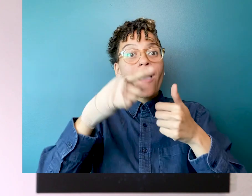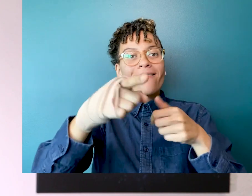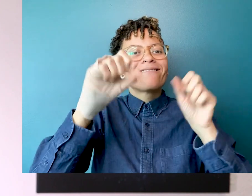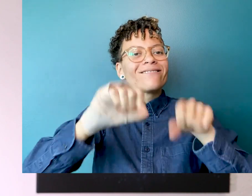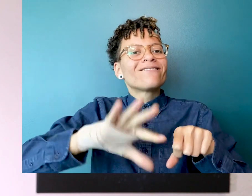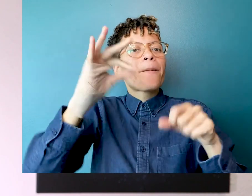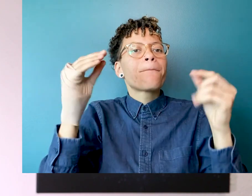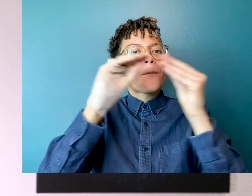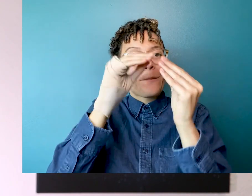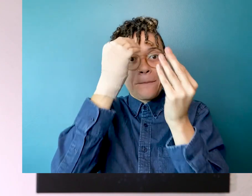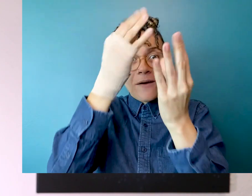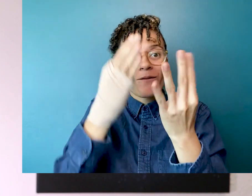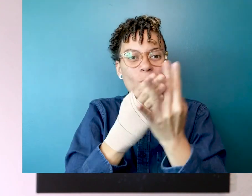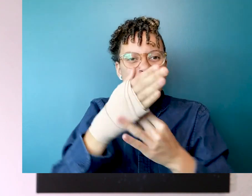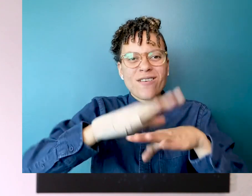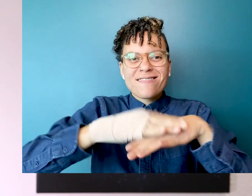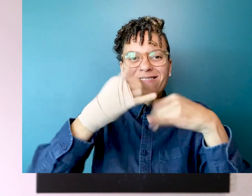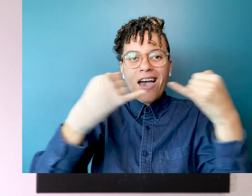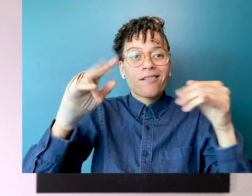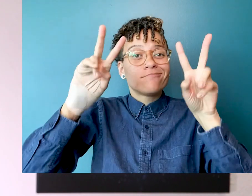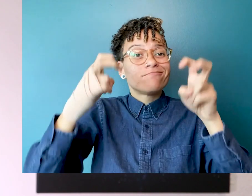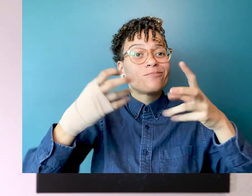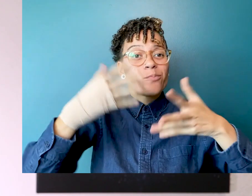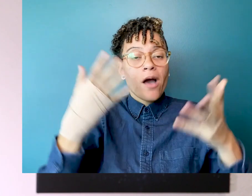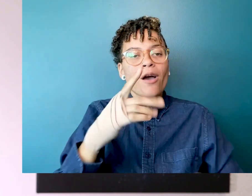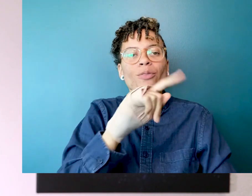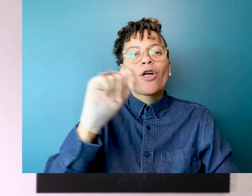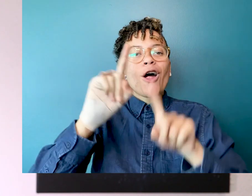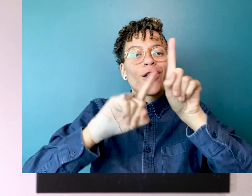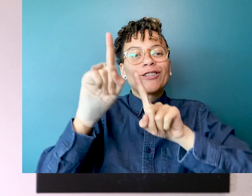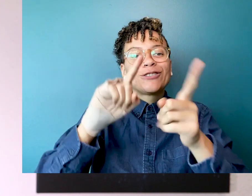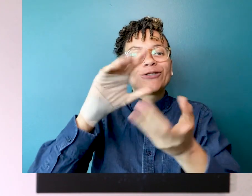book which is titled “Hellenistic Astrology: The Study of Fate and Fortune.”